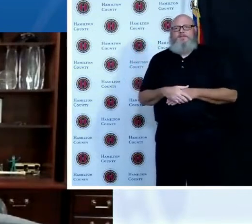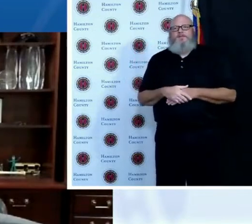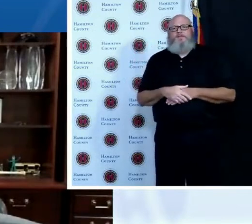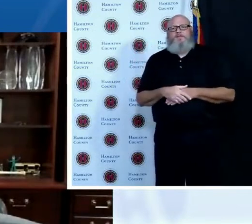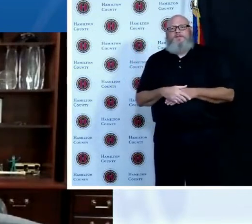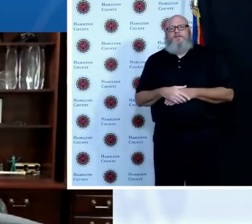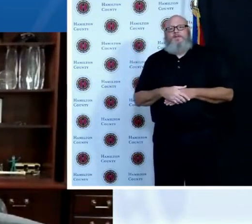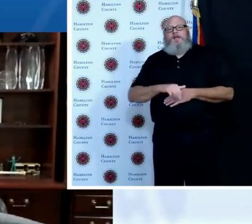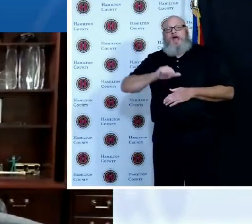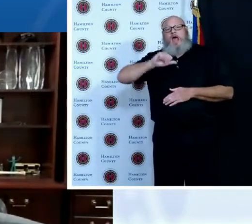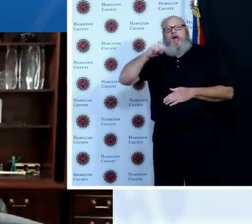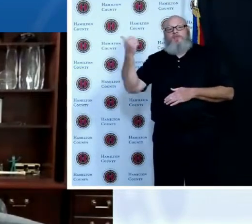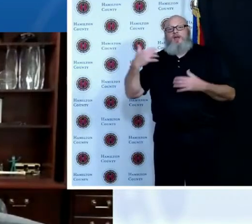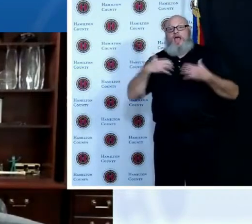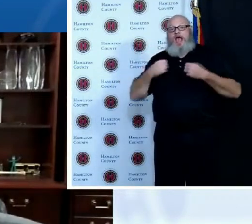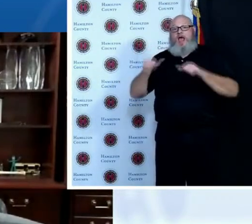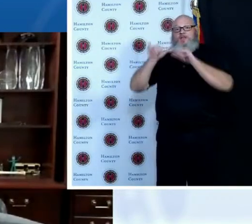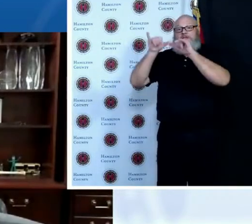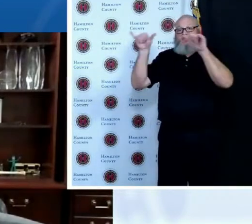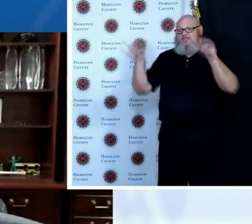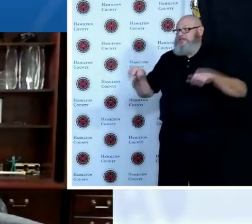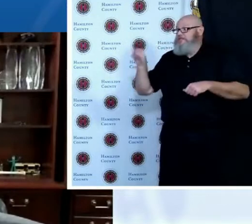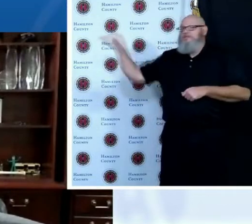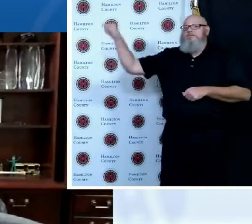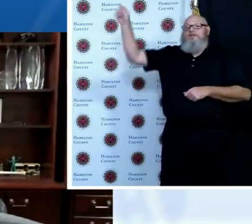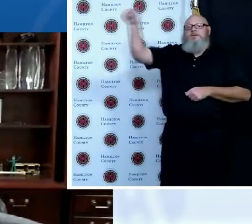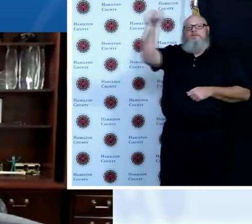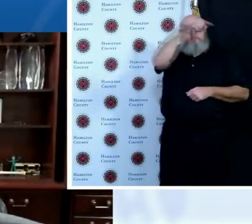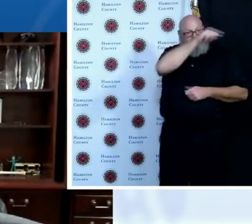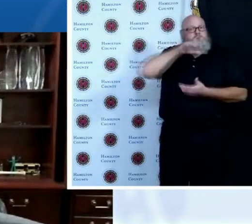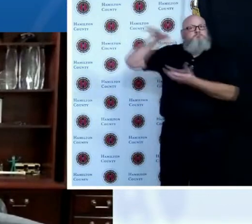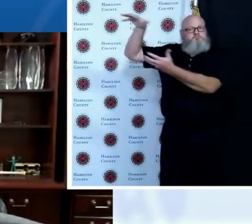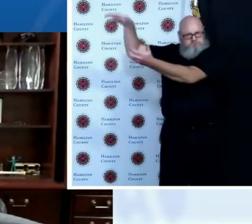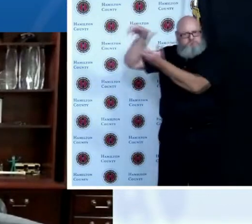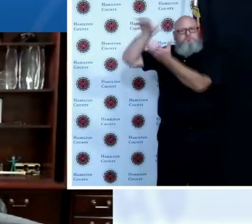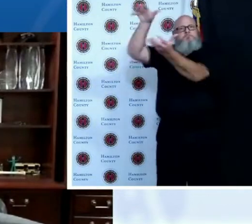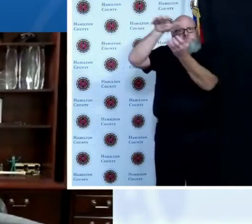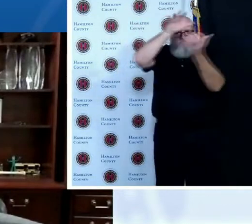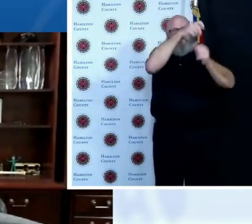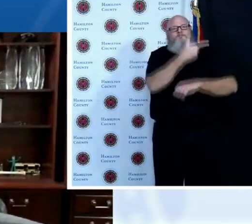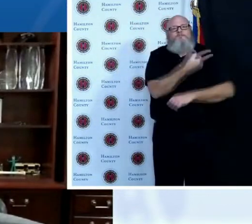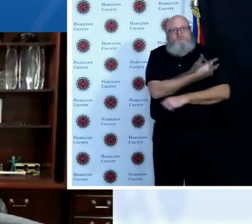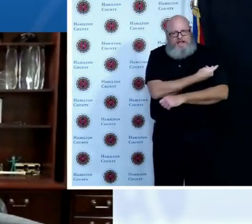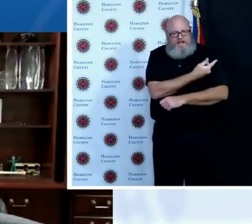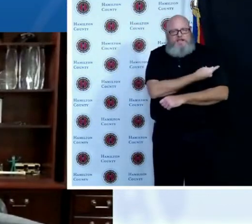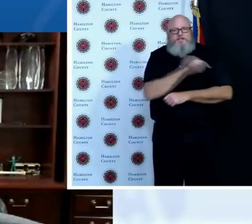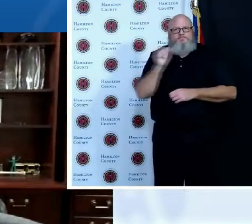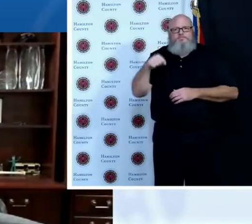allotments of vaccines and have also I think have done a really good job of getting it out to their